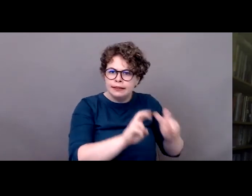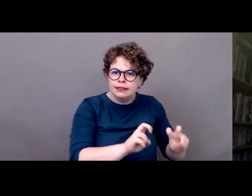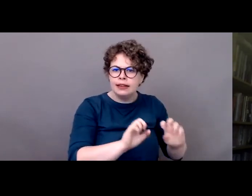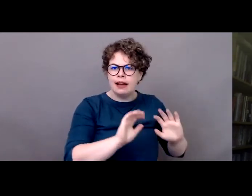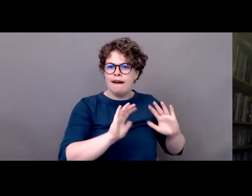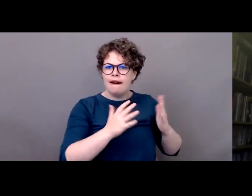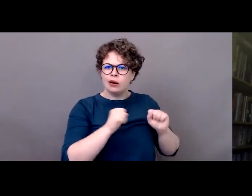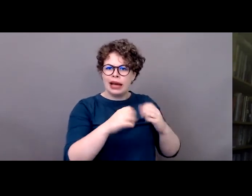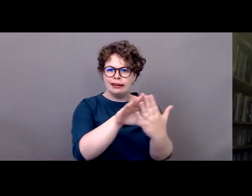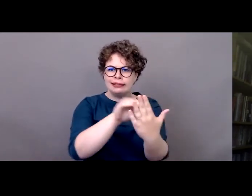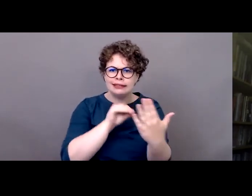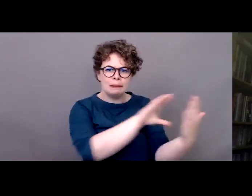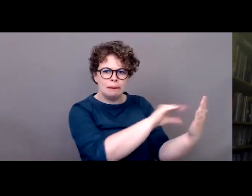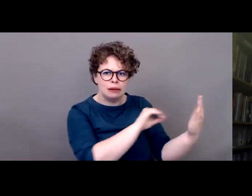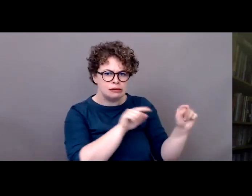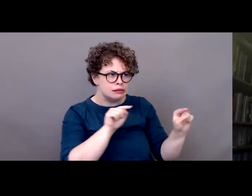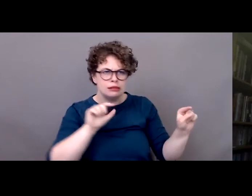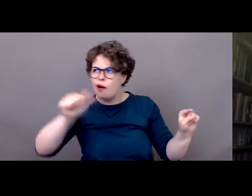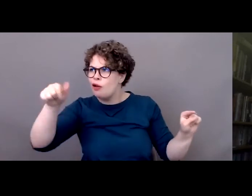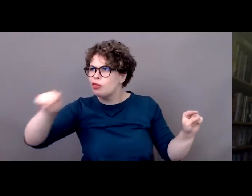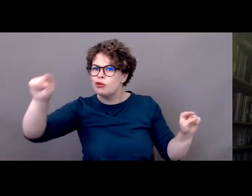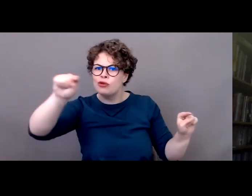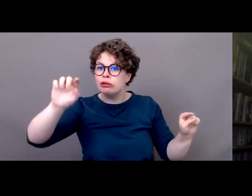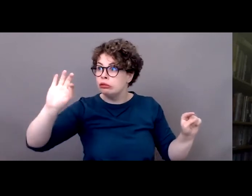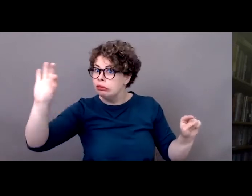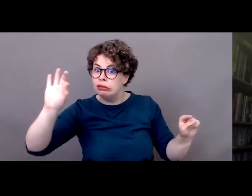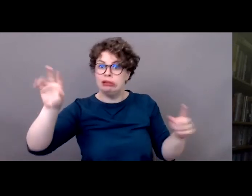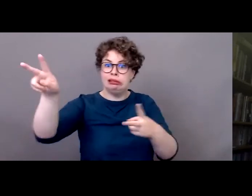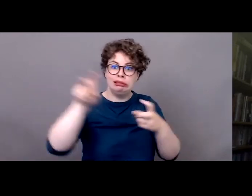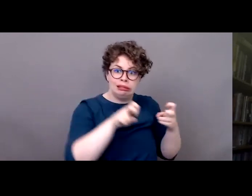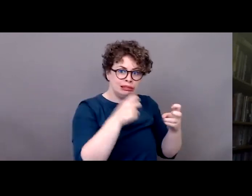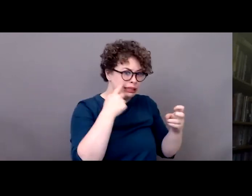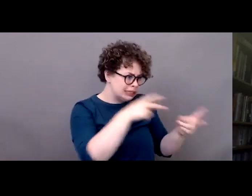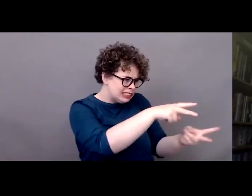from some organisations. Generally speaking, the humanitarian sector is far from delivering